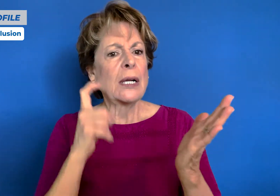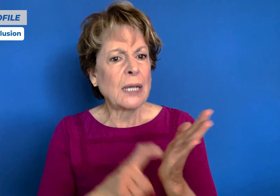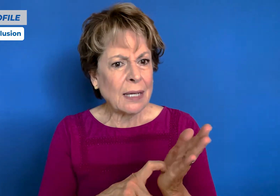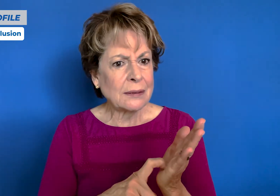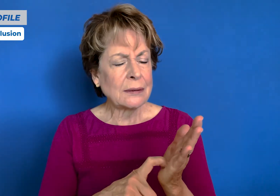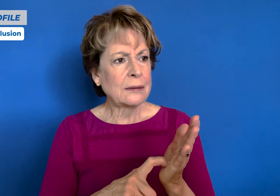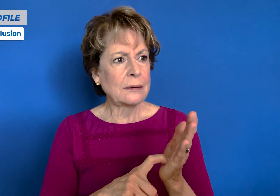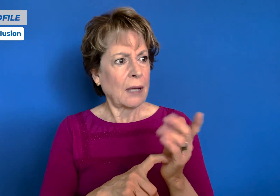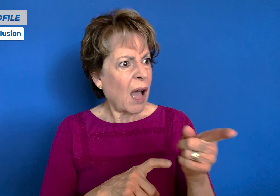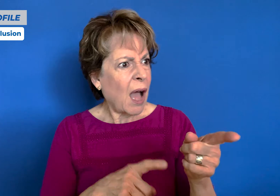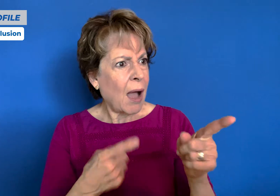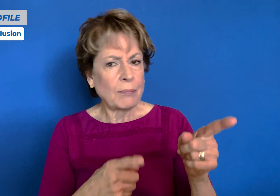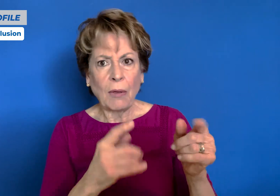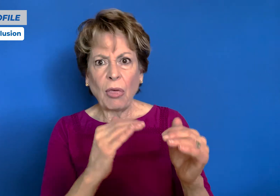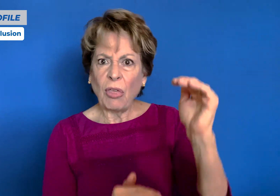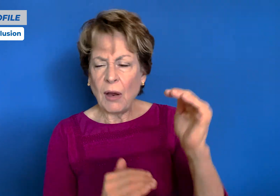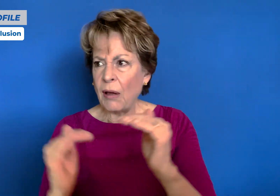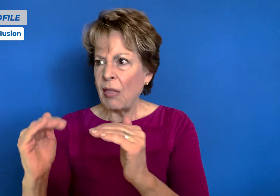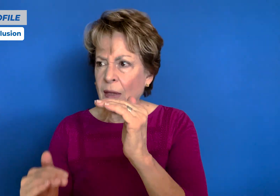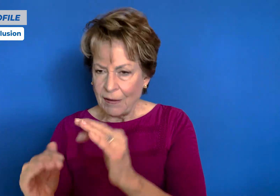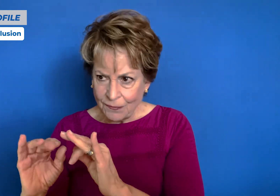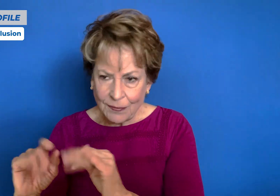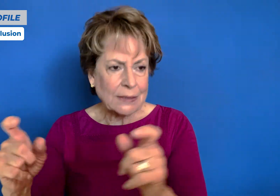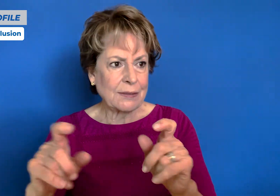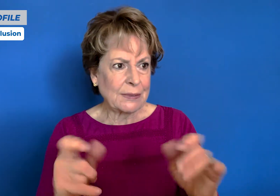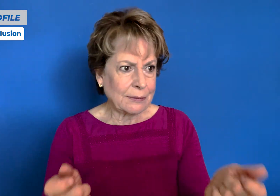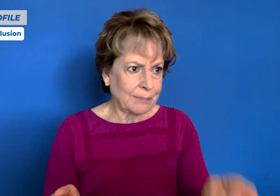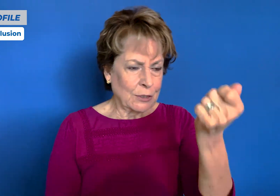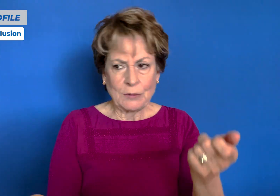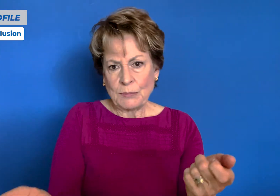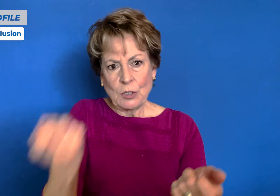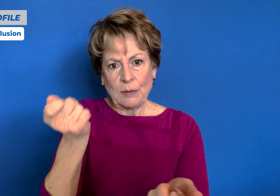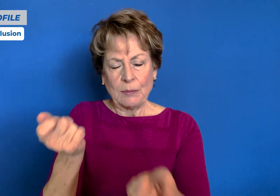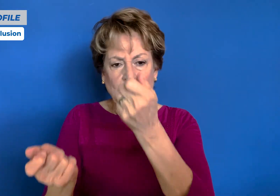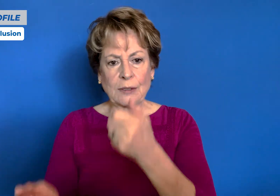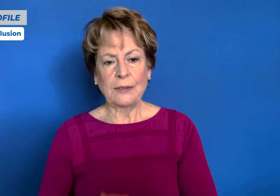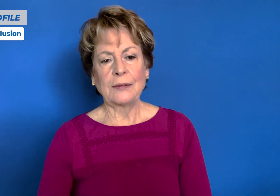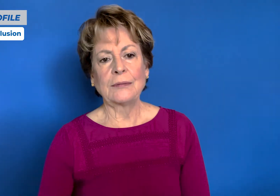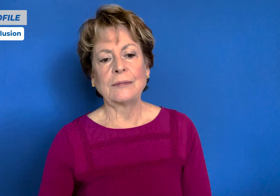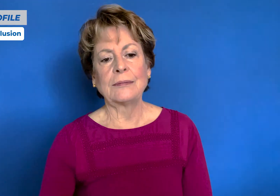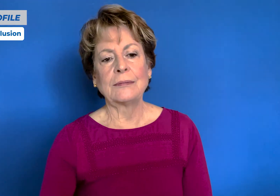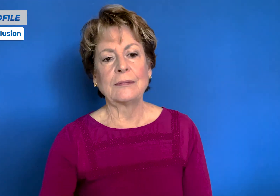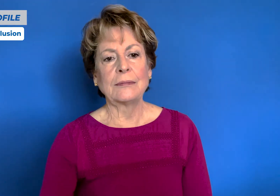Recognizes existing inequities and an intuitive use of inclusive language.